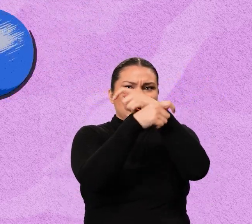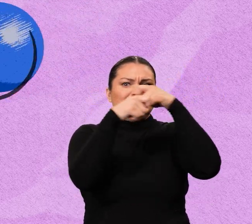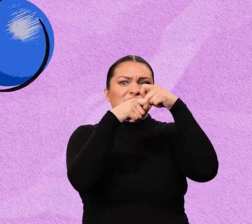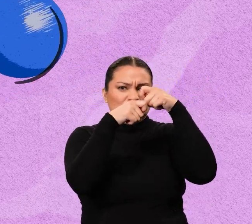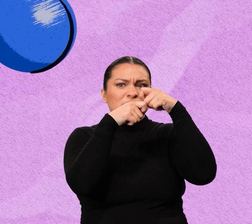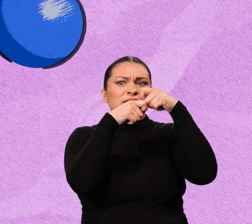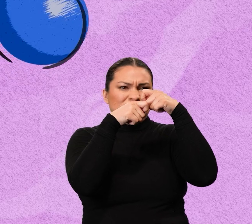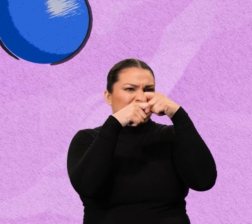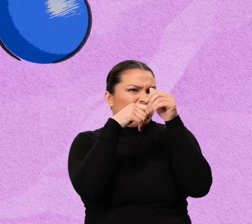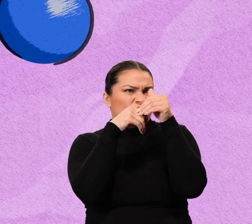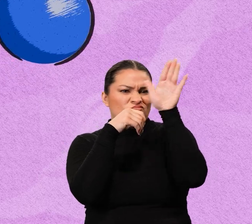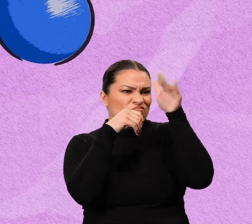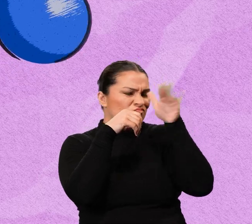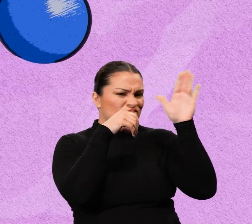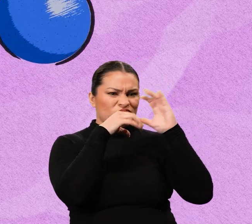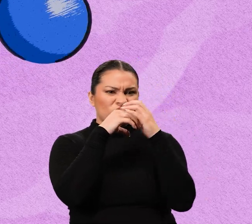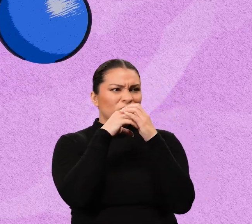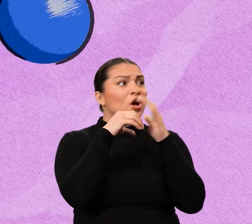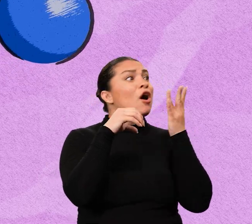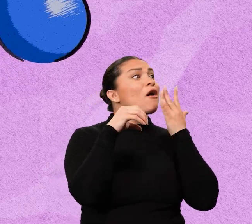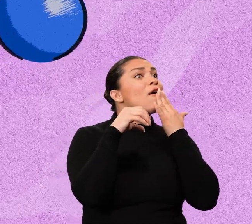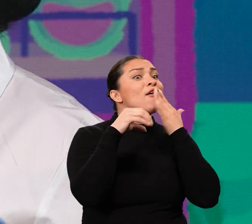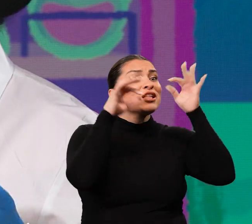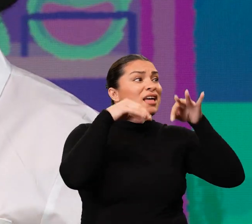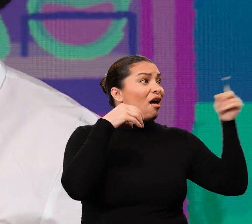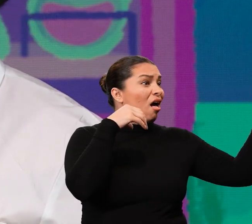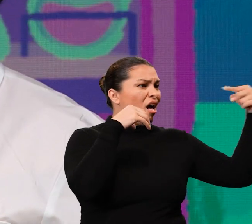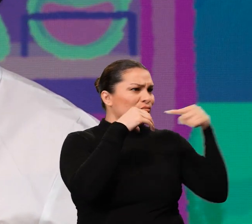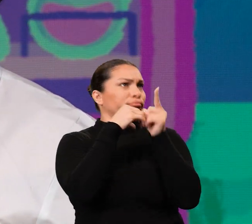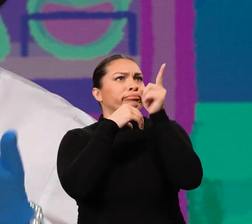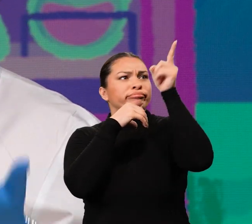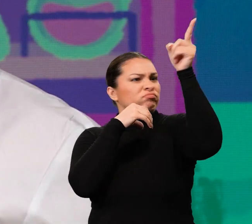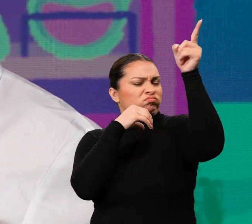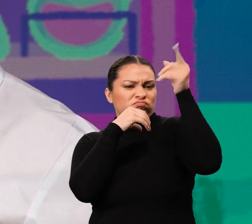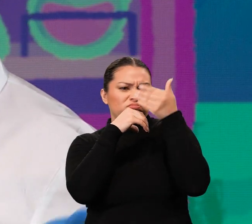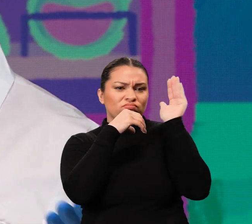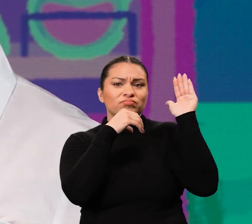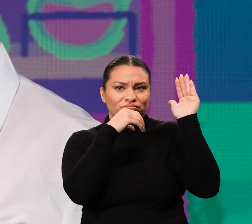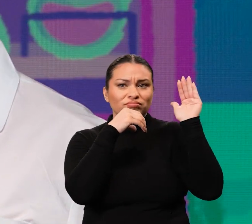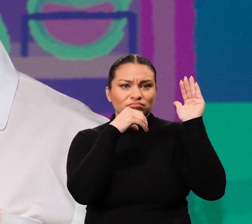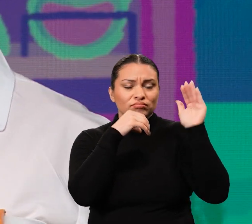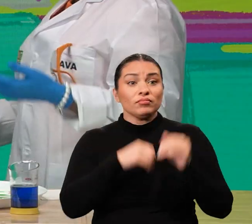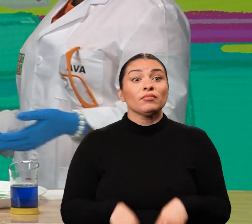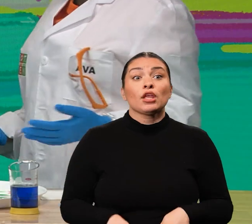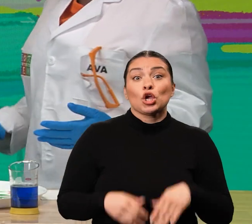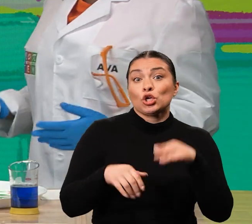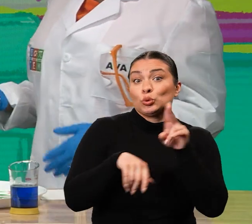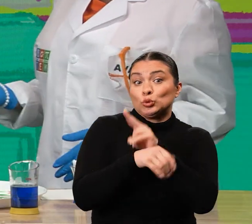The surface tension of the milk will not let the food coloring through. But look what happens when you add a little bit of soap.